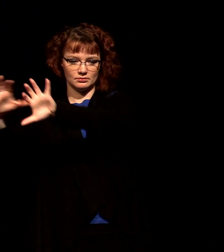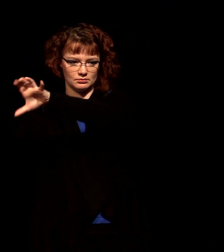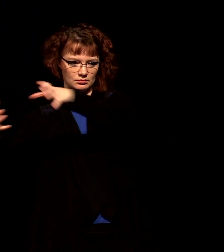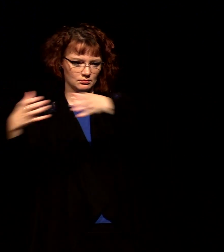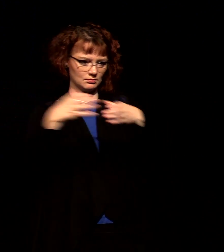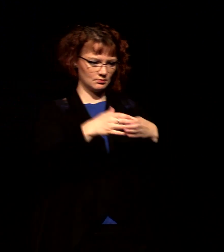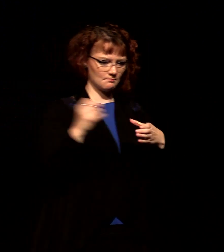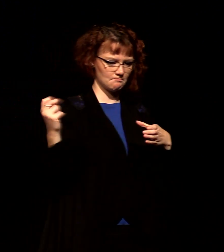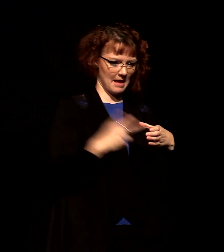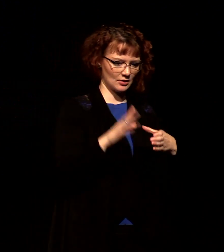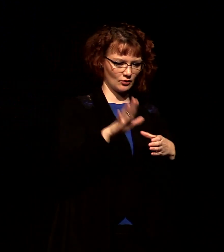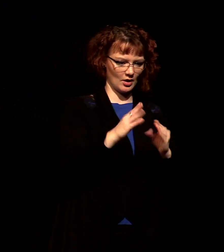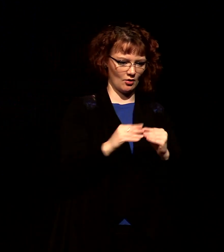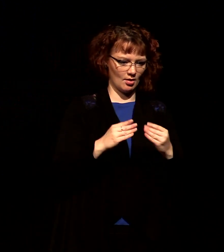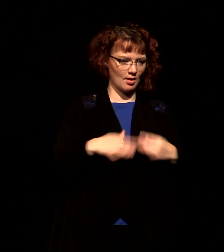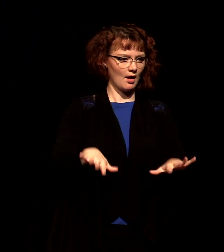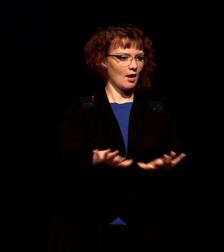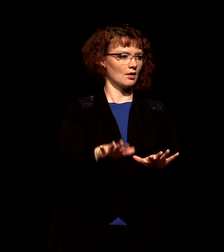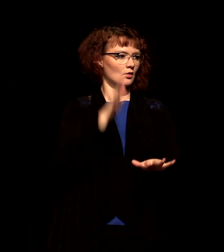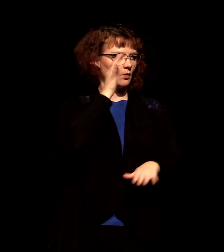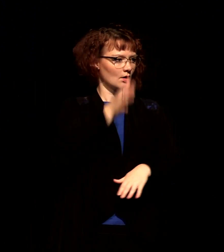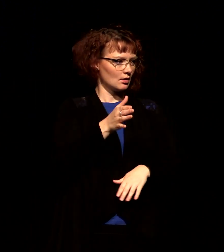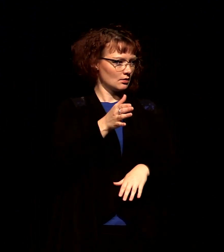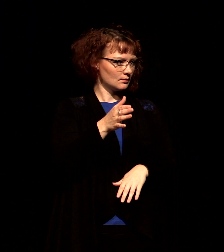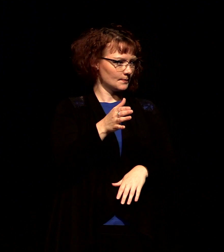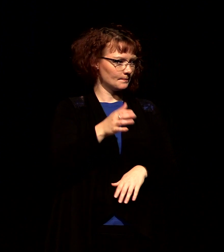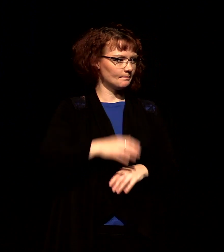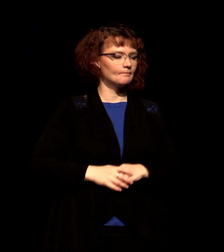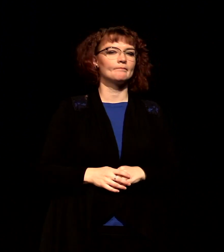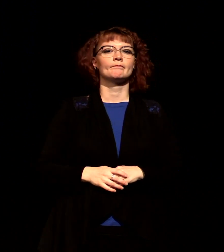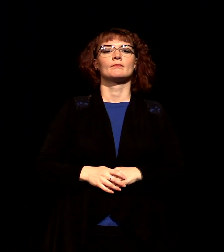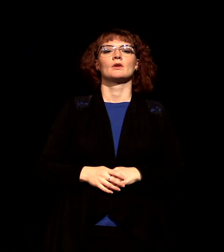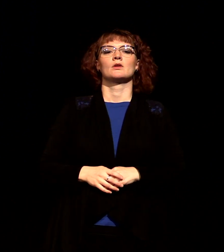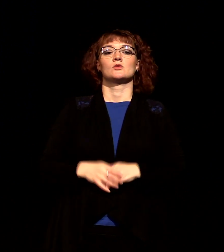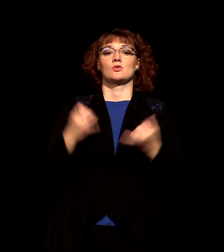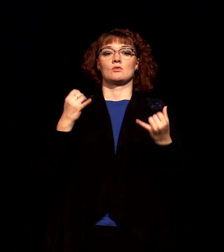arrives, and they all get back and this time around. It happens